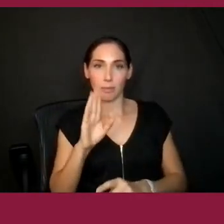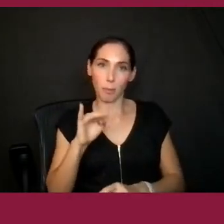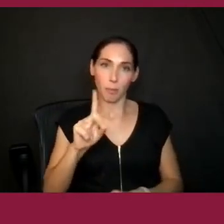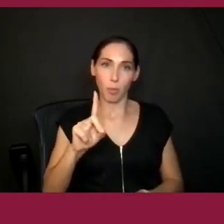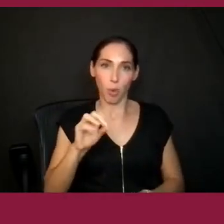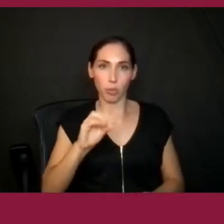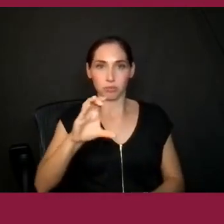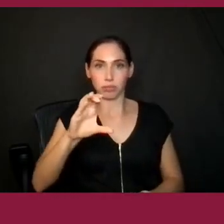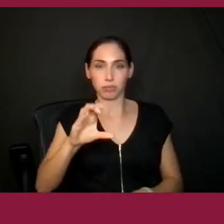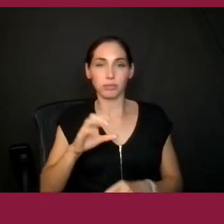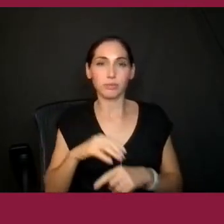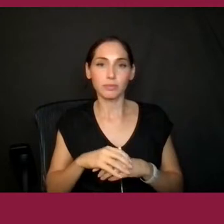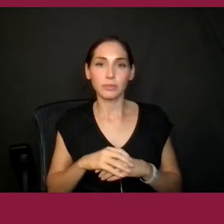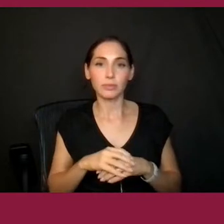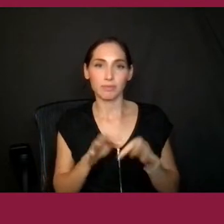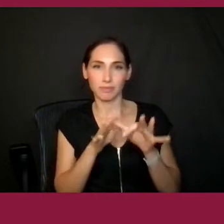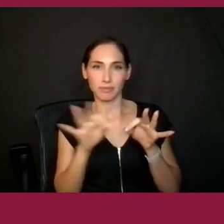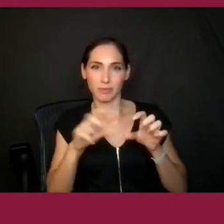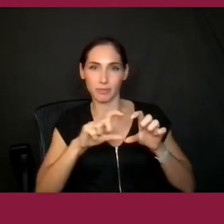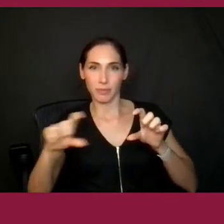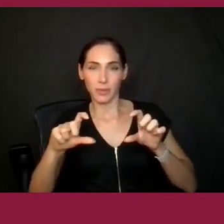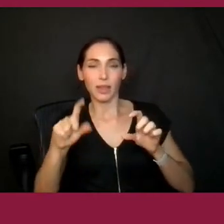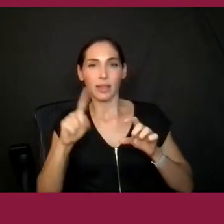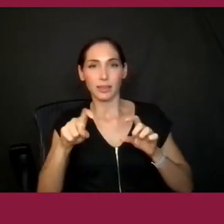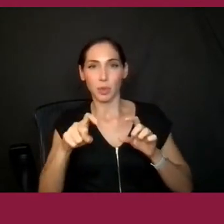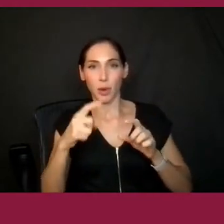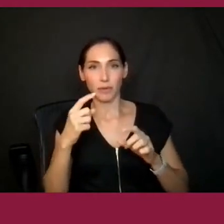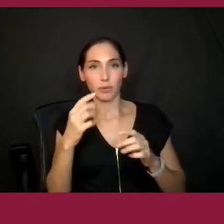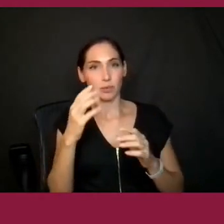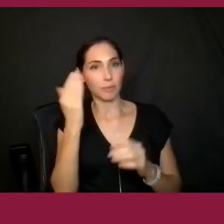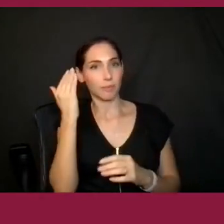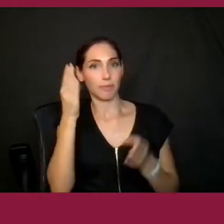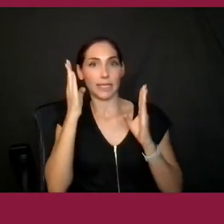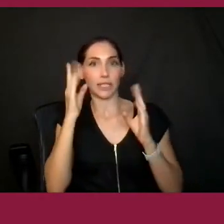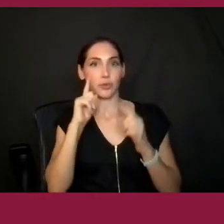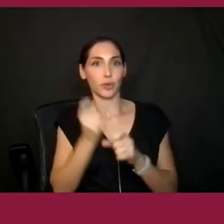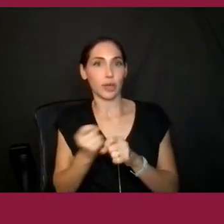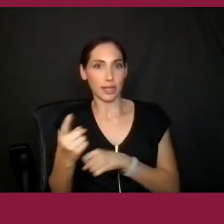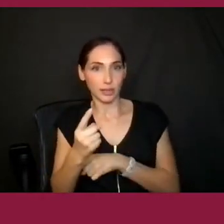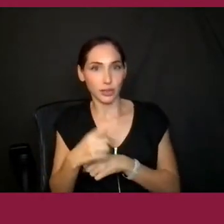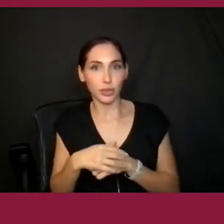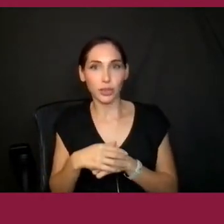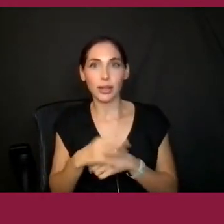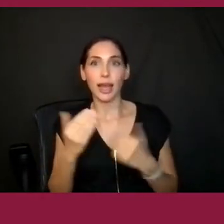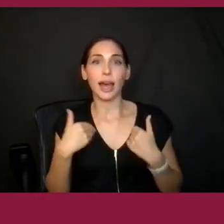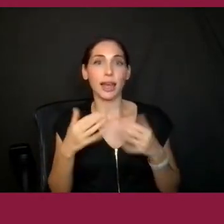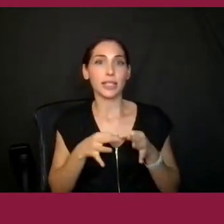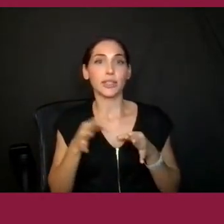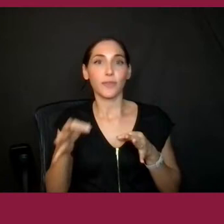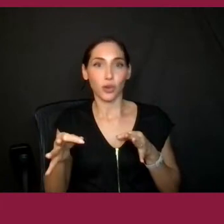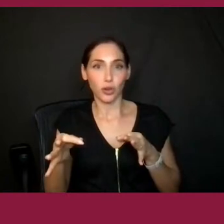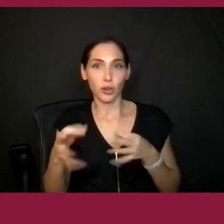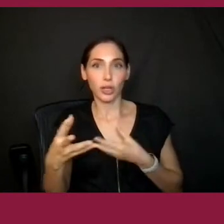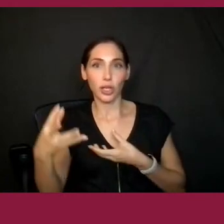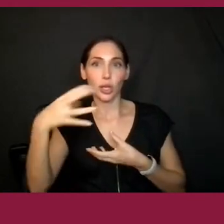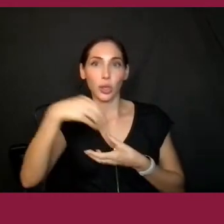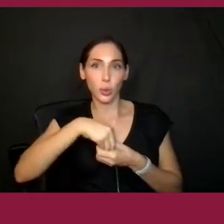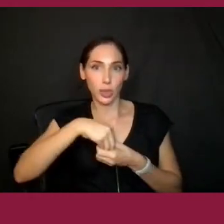is something that you're going to have to take a look at in the next year, there was a deferral included in the budget, uh